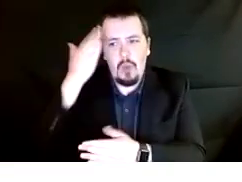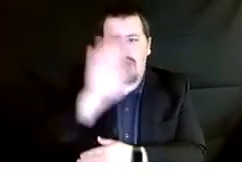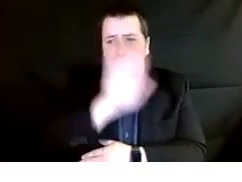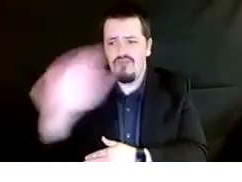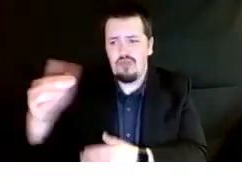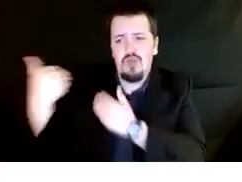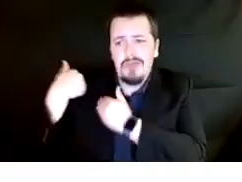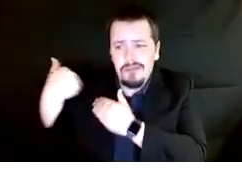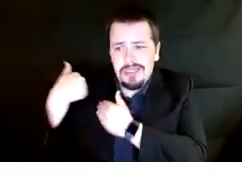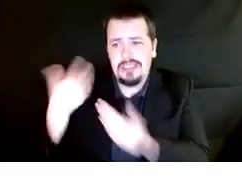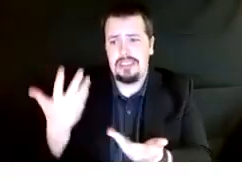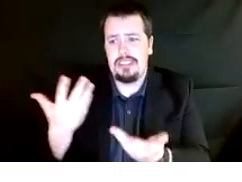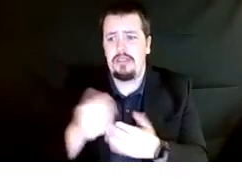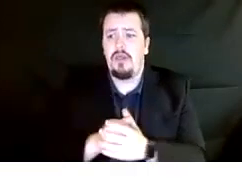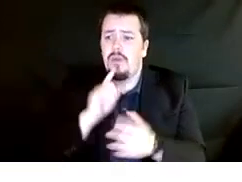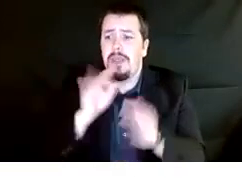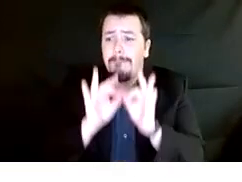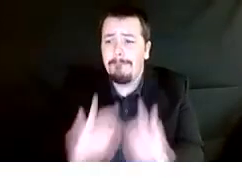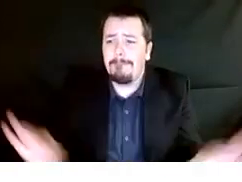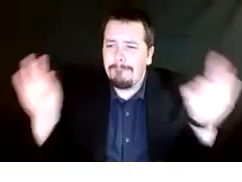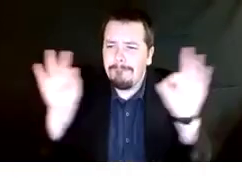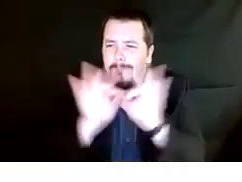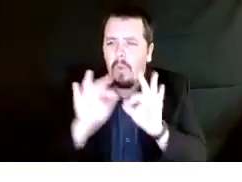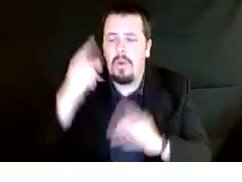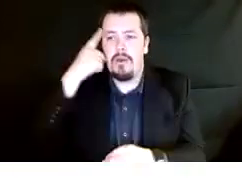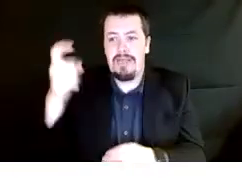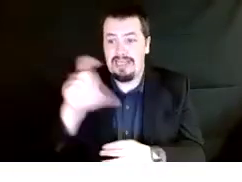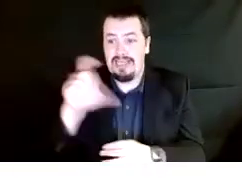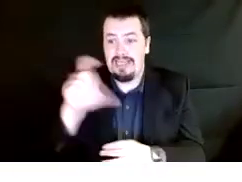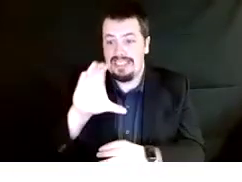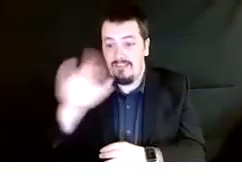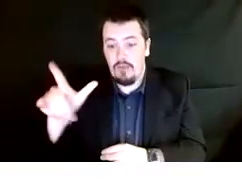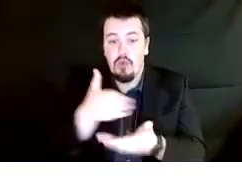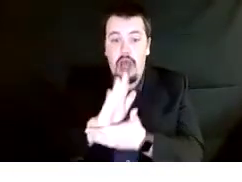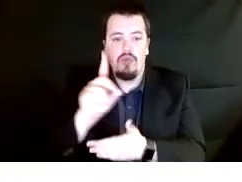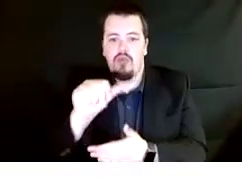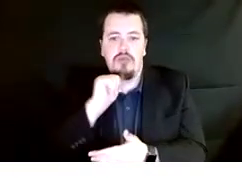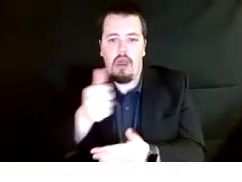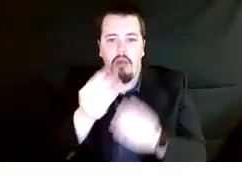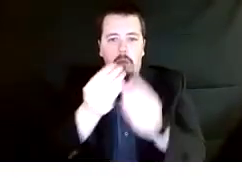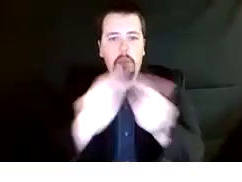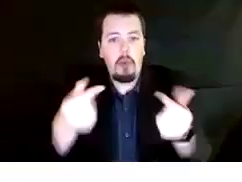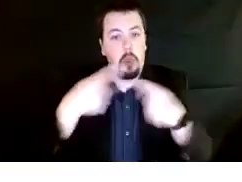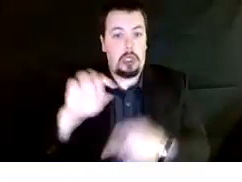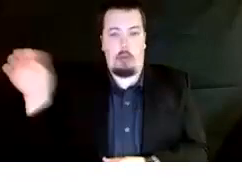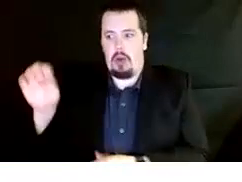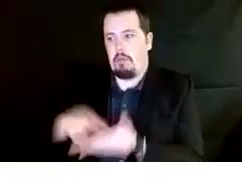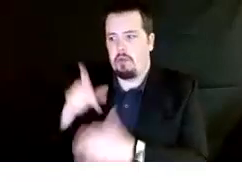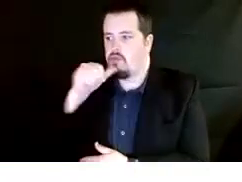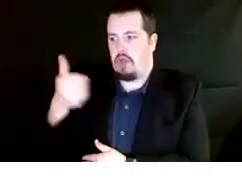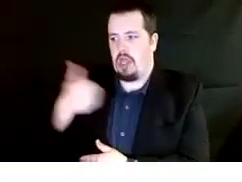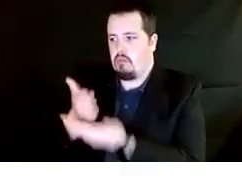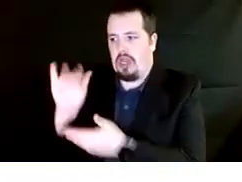and it's important because civil rights don't disappear in an emergency and as a matter of